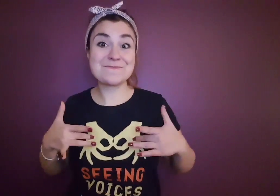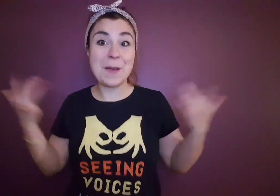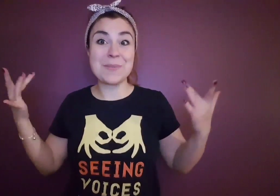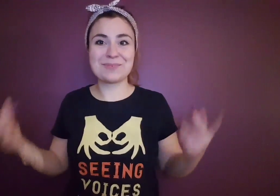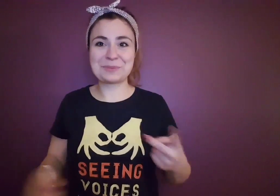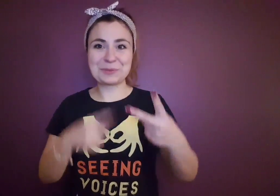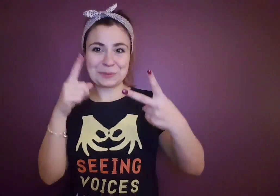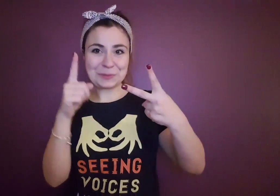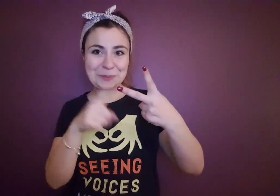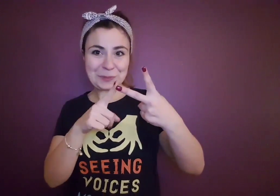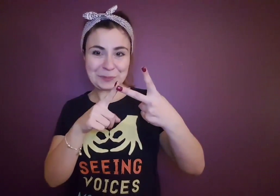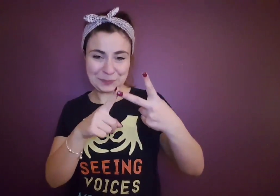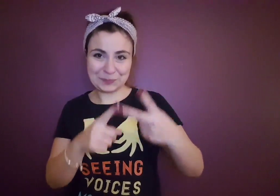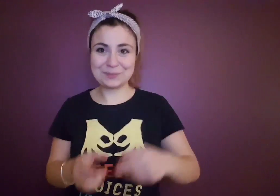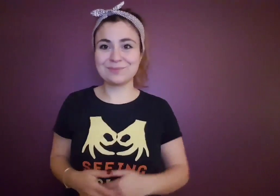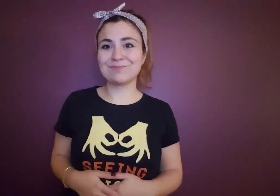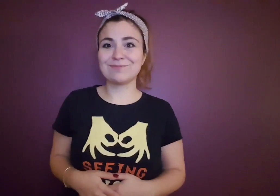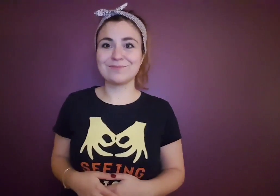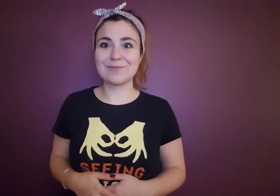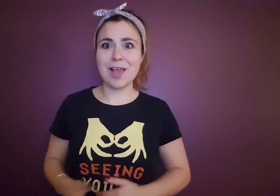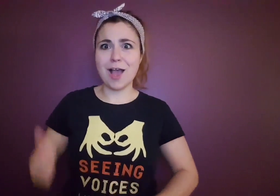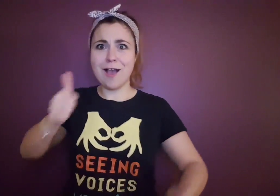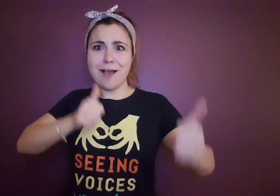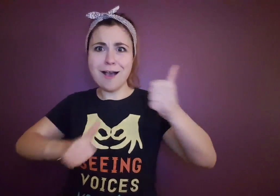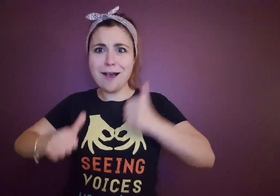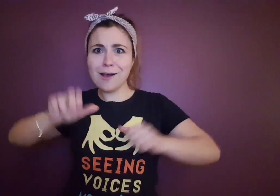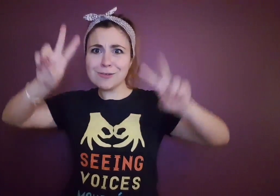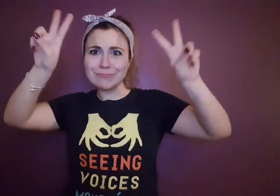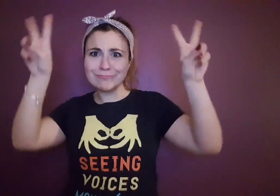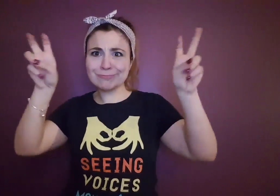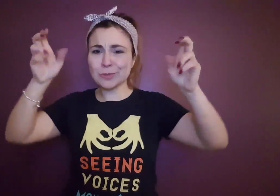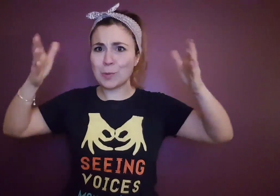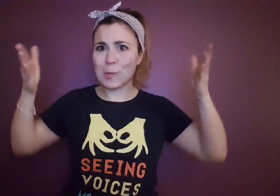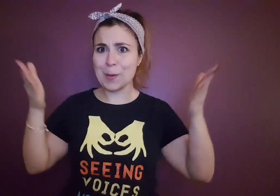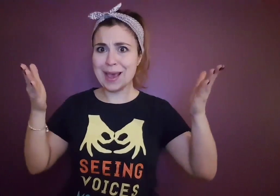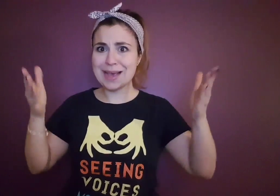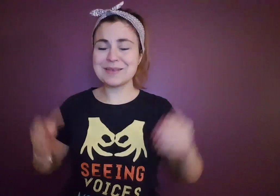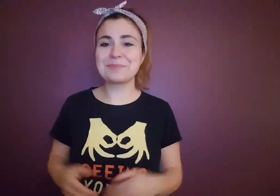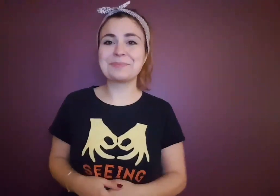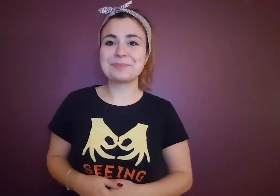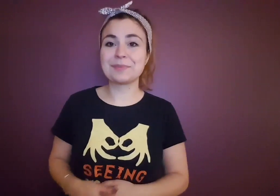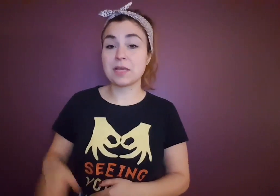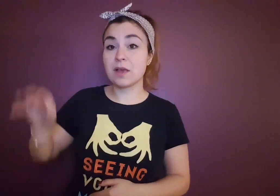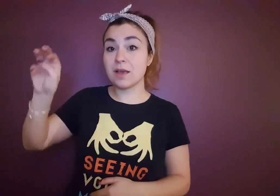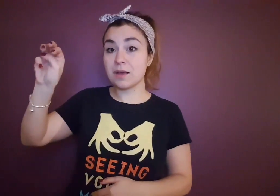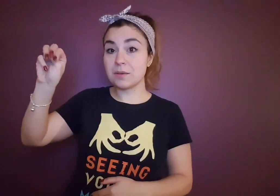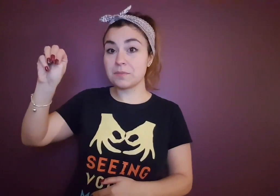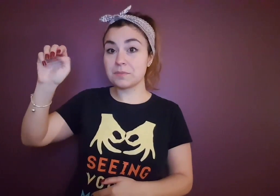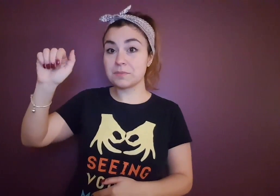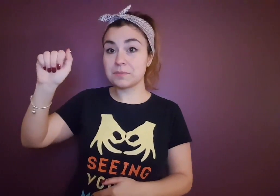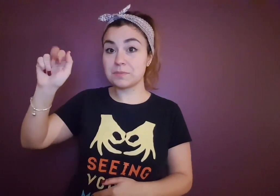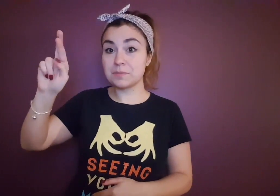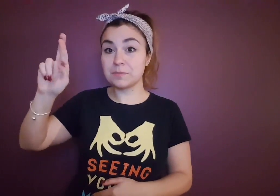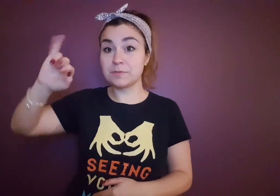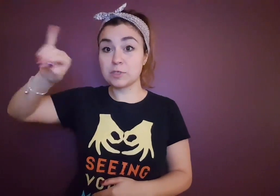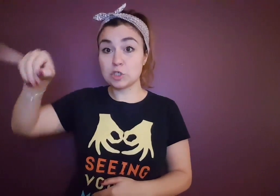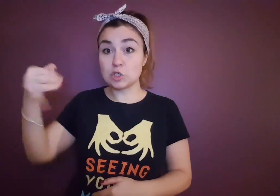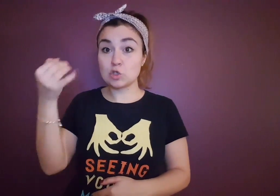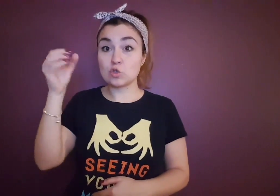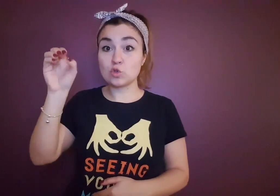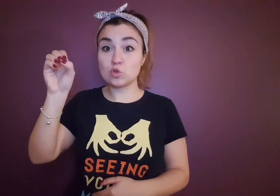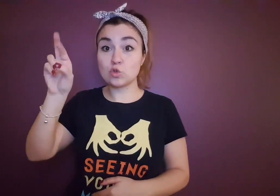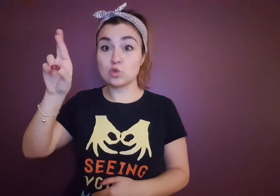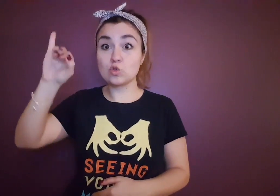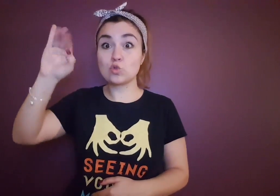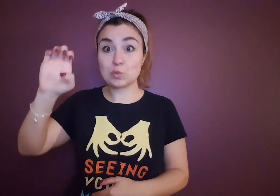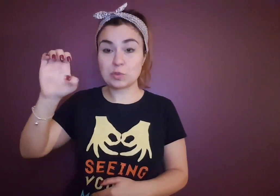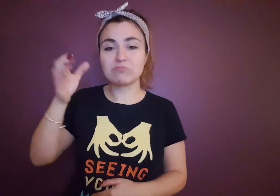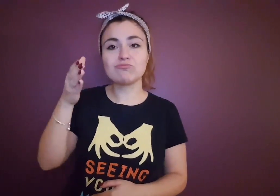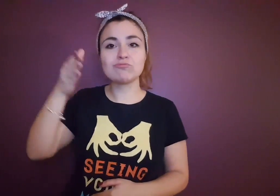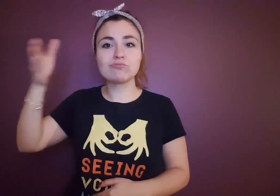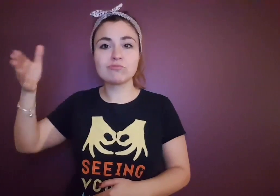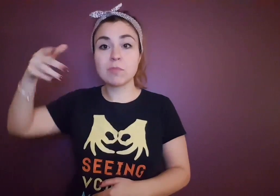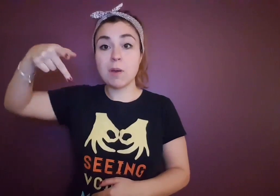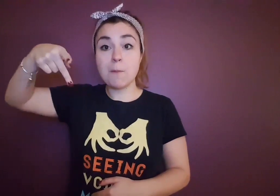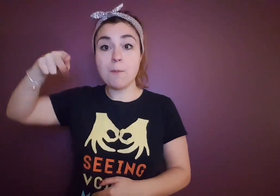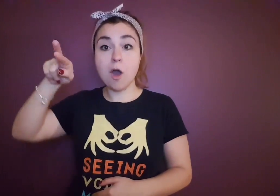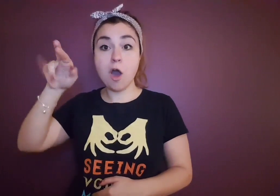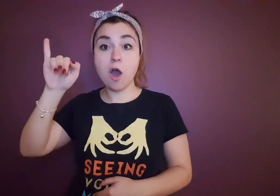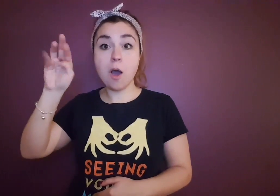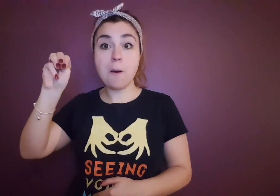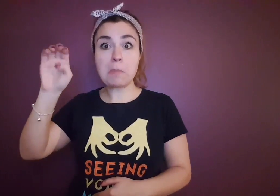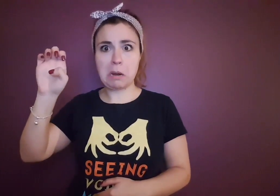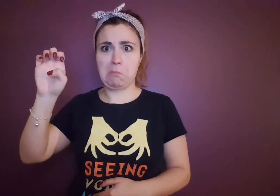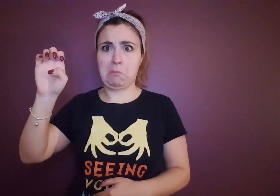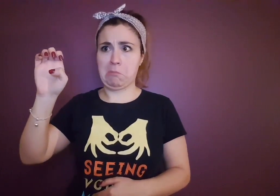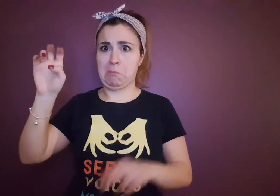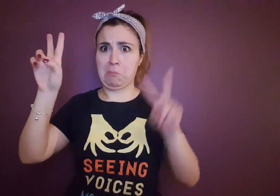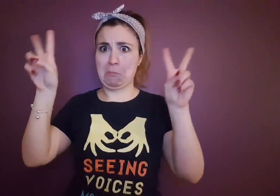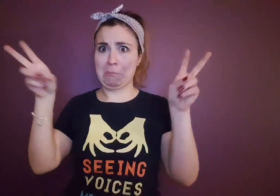The second event is a play called 'Marjorie Prime'.